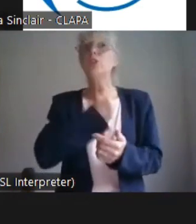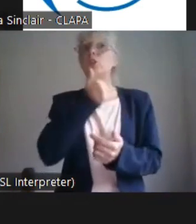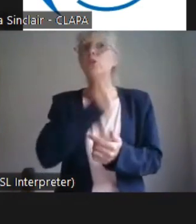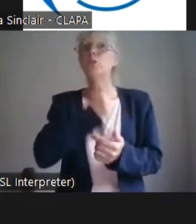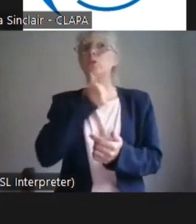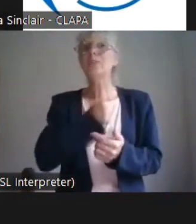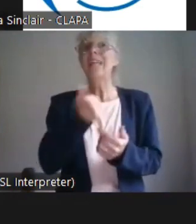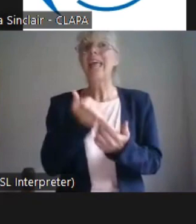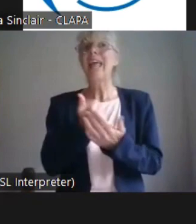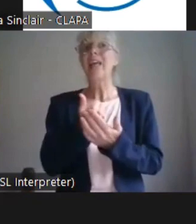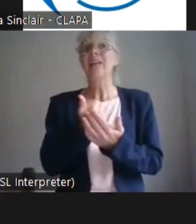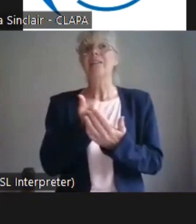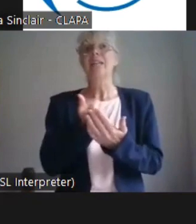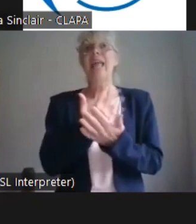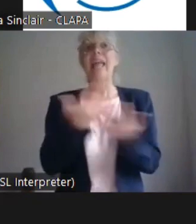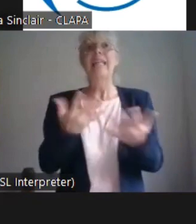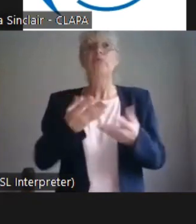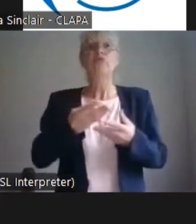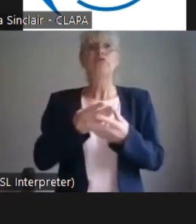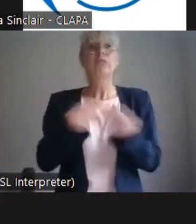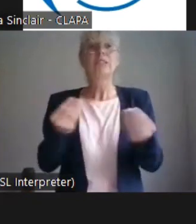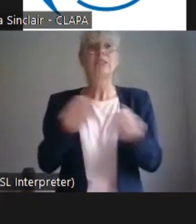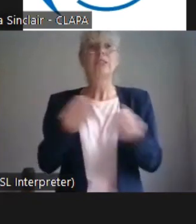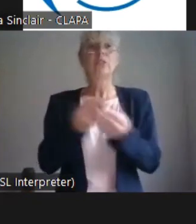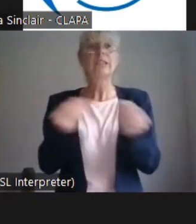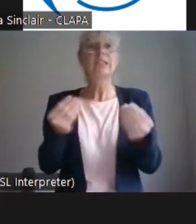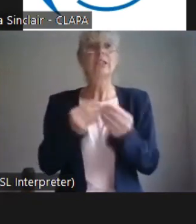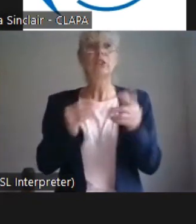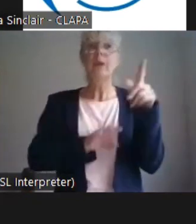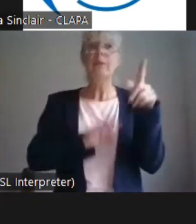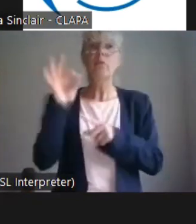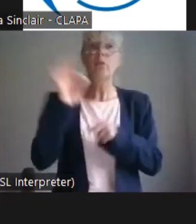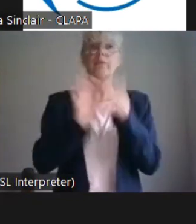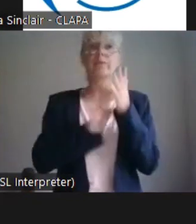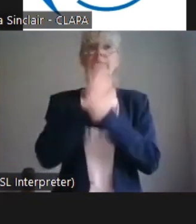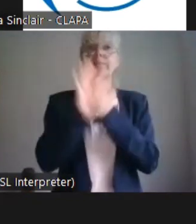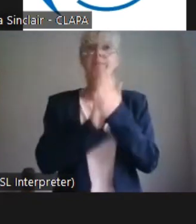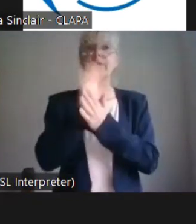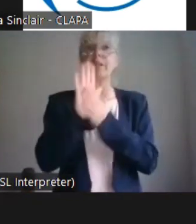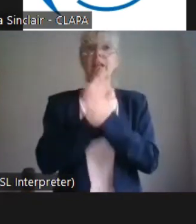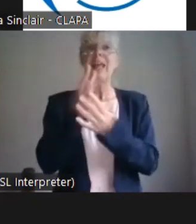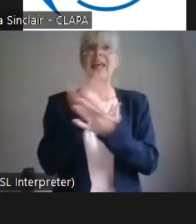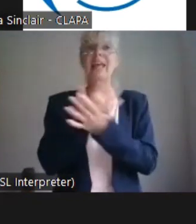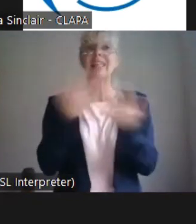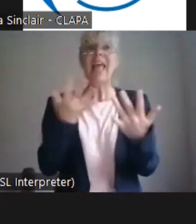and are there any good National face-to-face meetups where we can meet others to practice